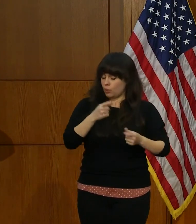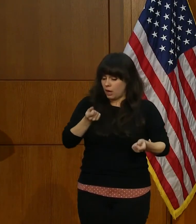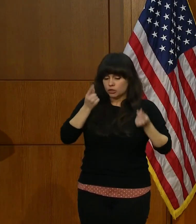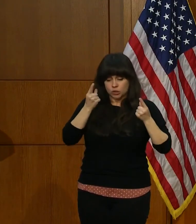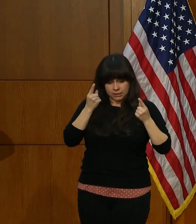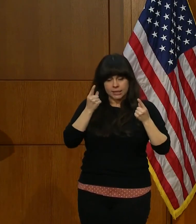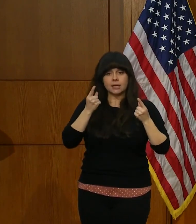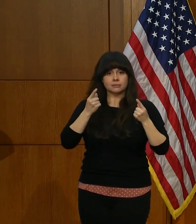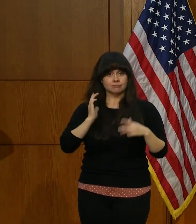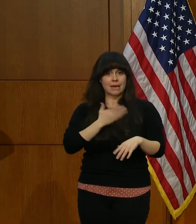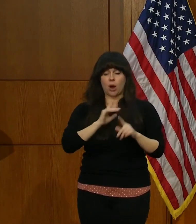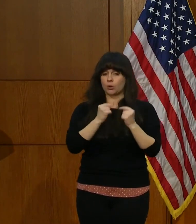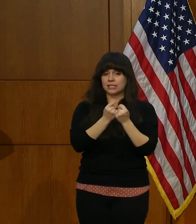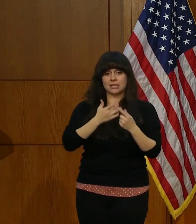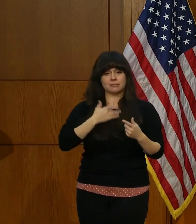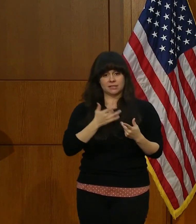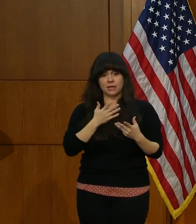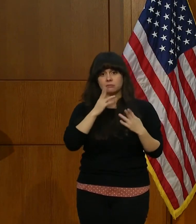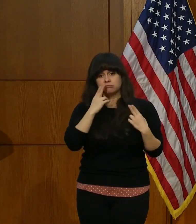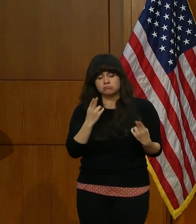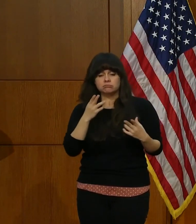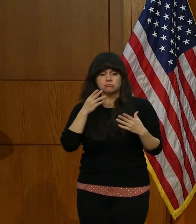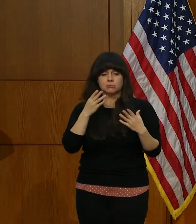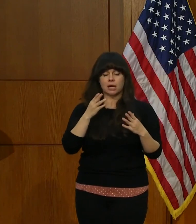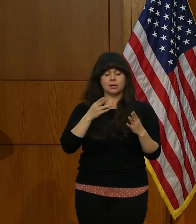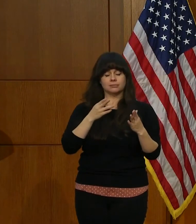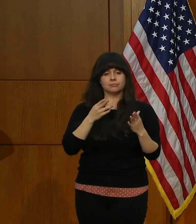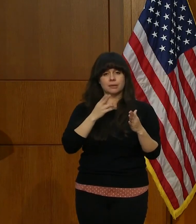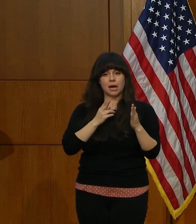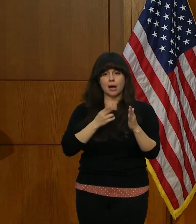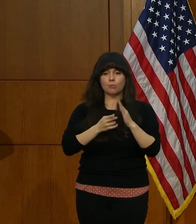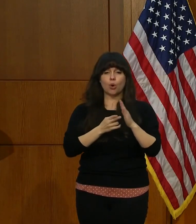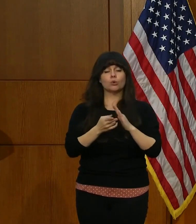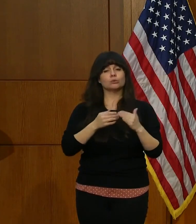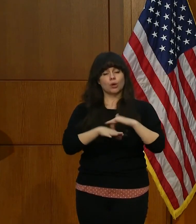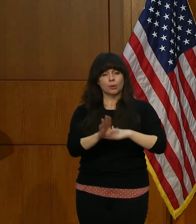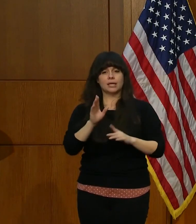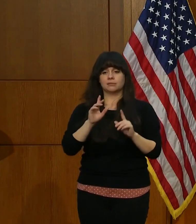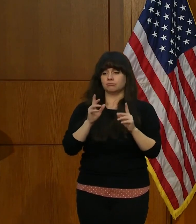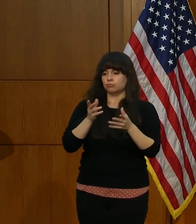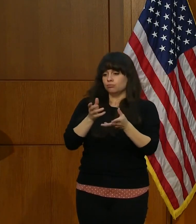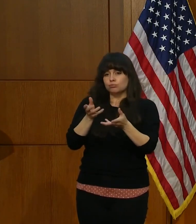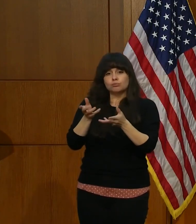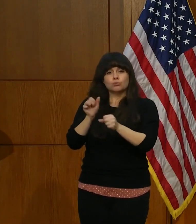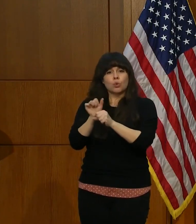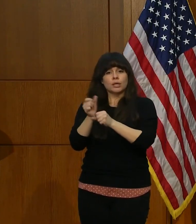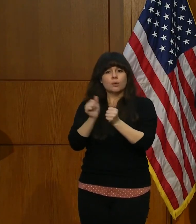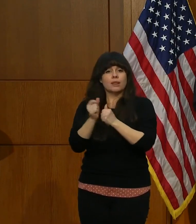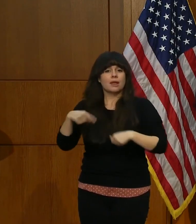HERCULEAN EFFORT OR CERTAINLY HUMBLED BY THAT. MY TEAMS ARE HUMBLED AND GOING INTO THESE